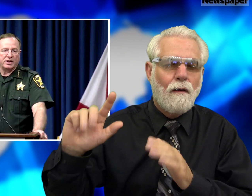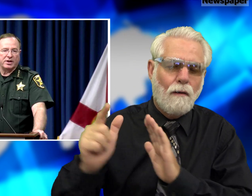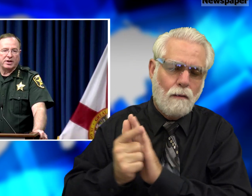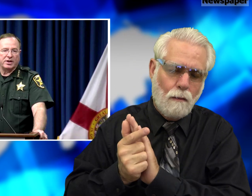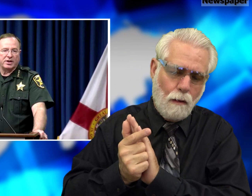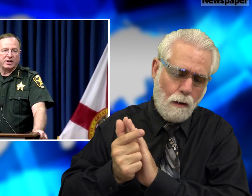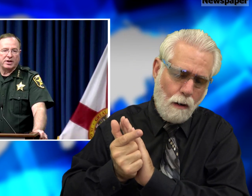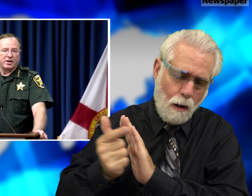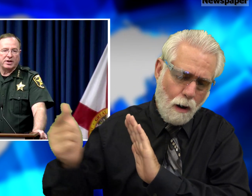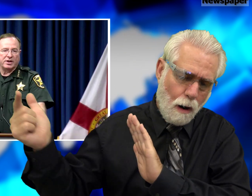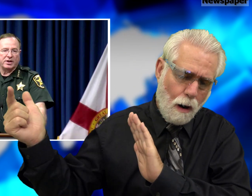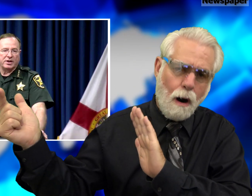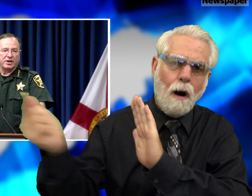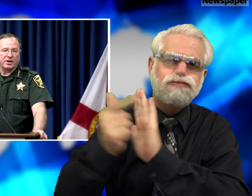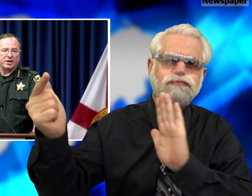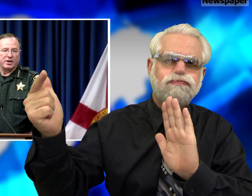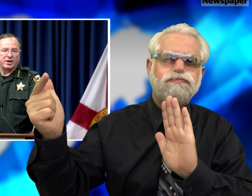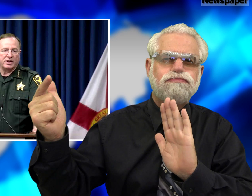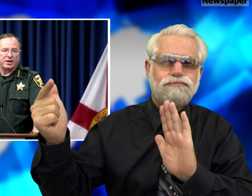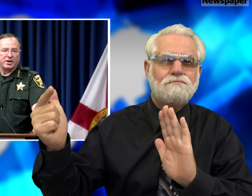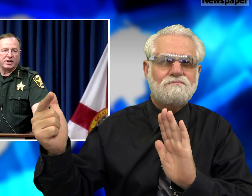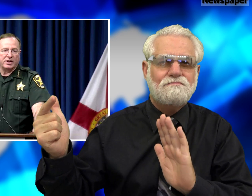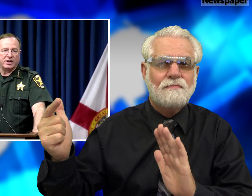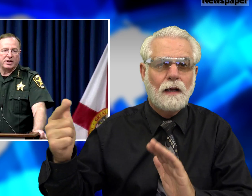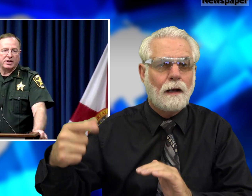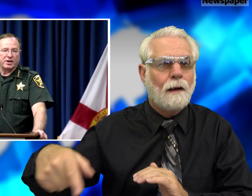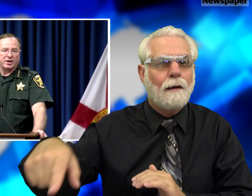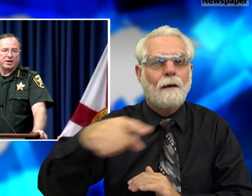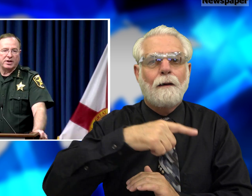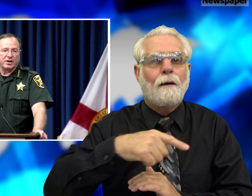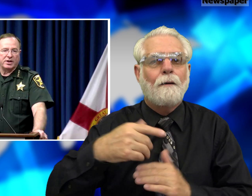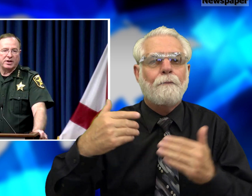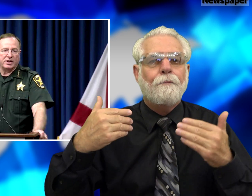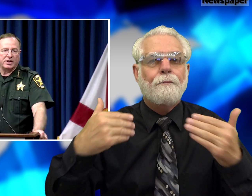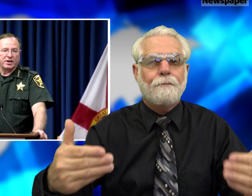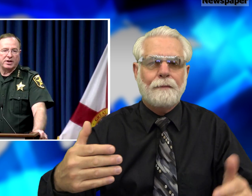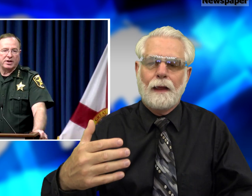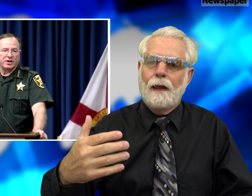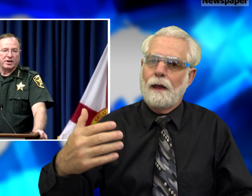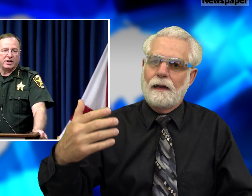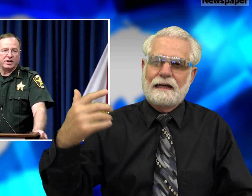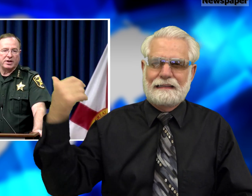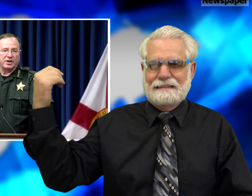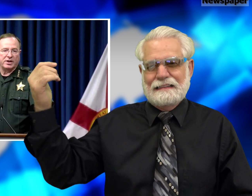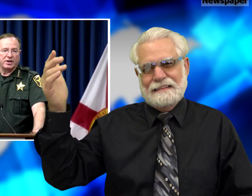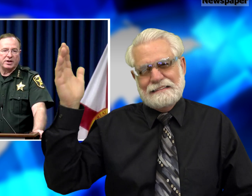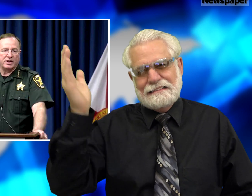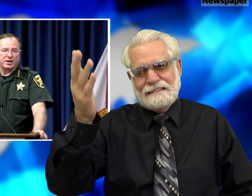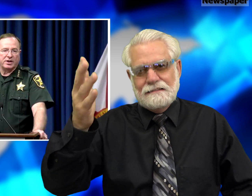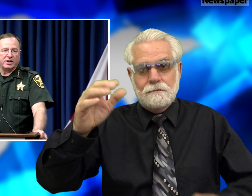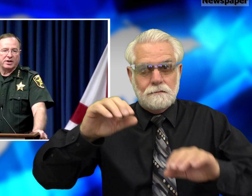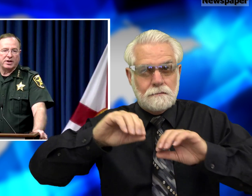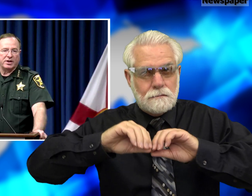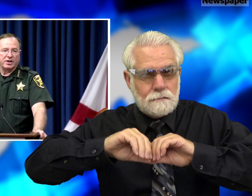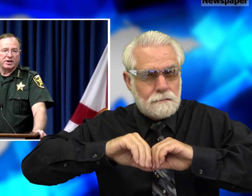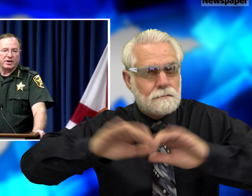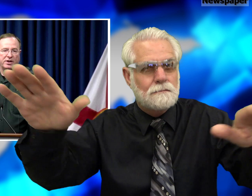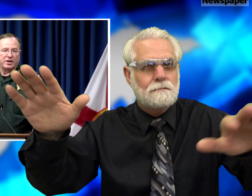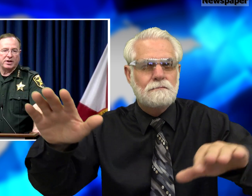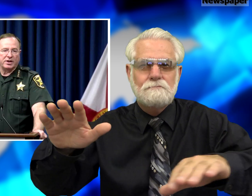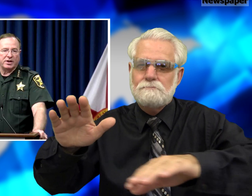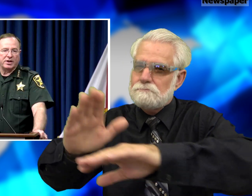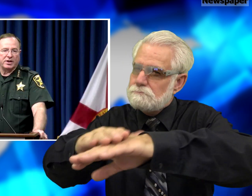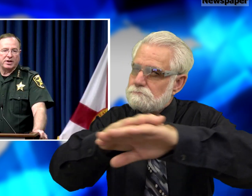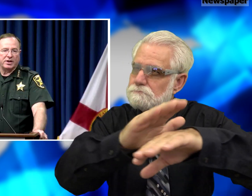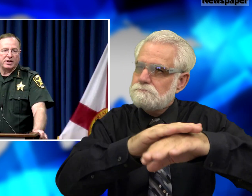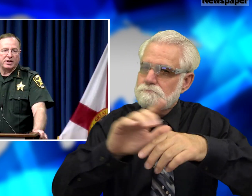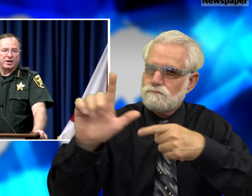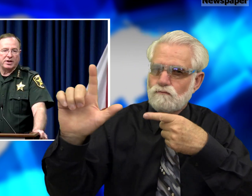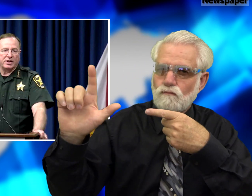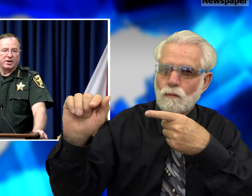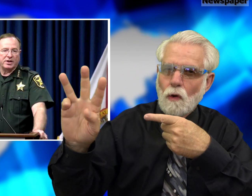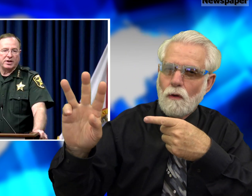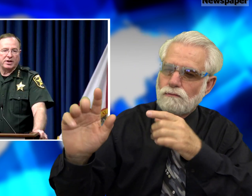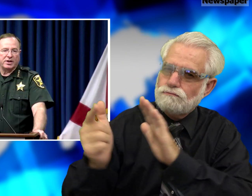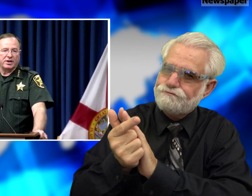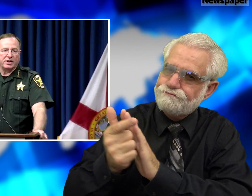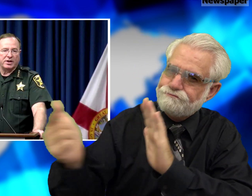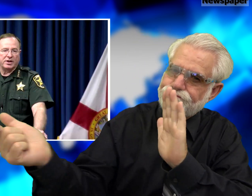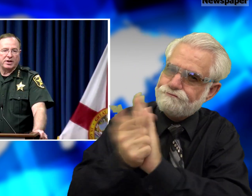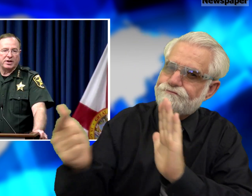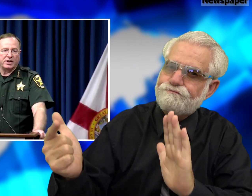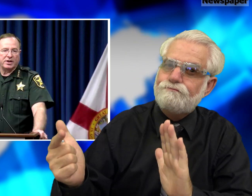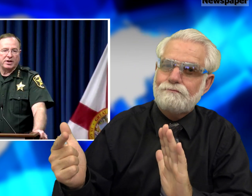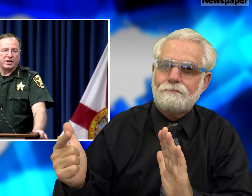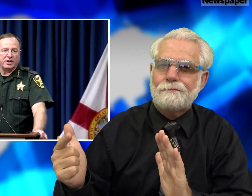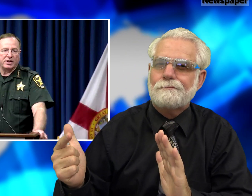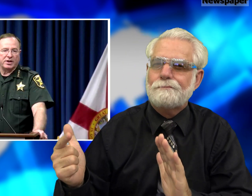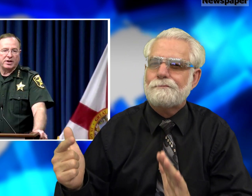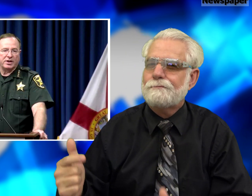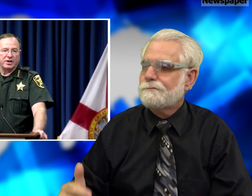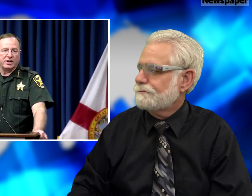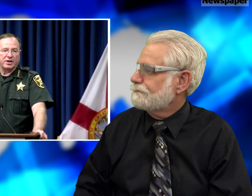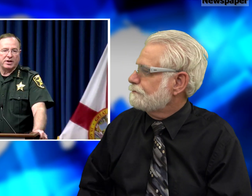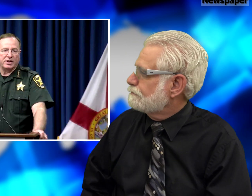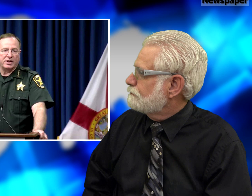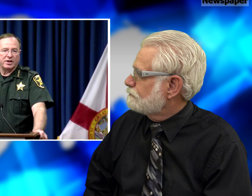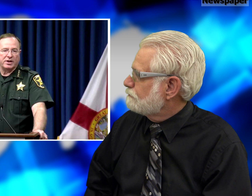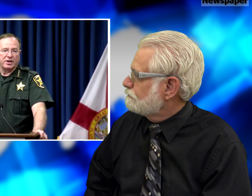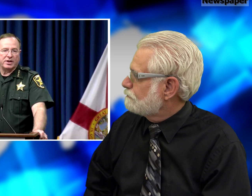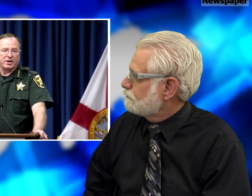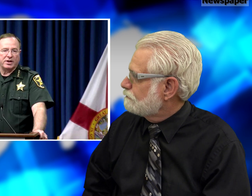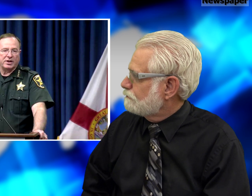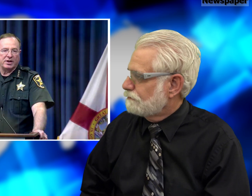but this is illegal, against the law. So he is out warning those that do this that it is illegal.